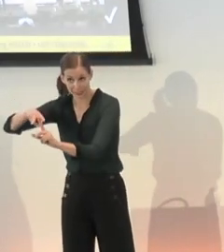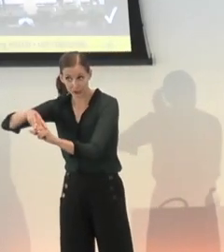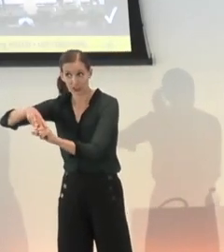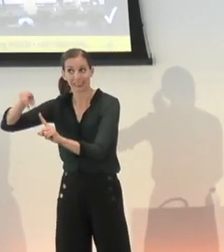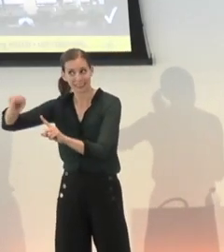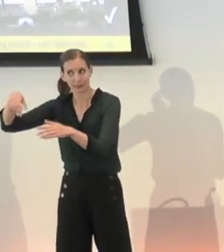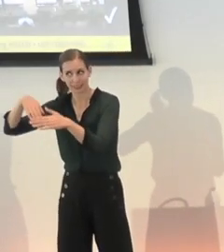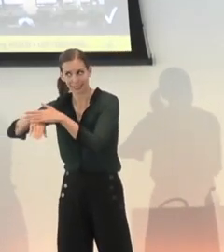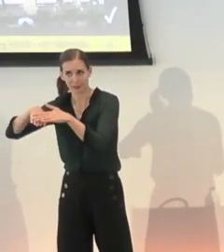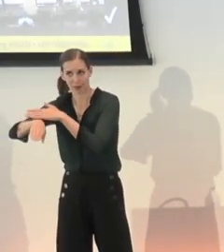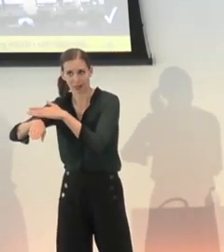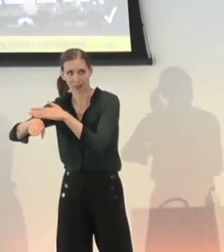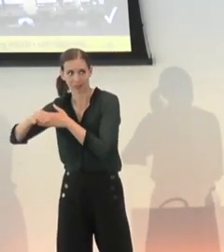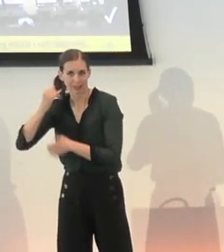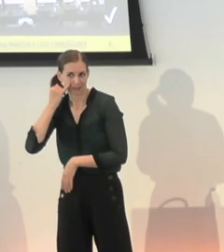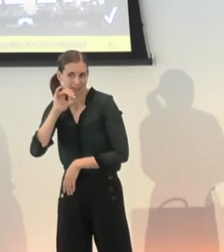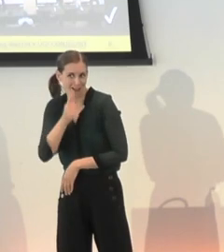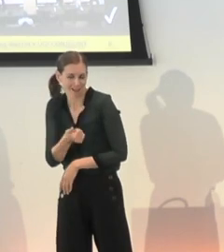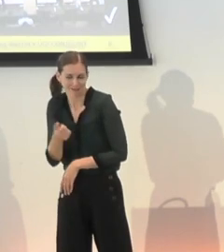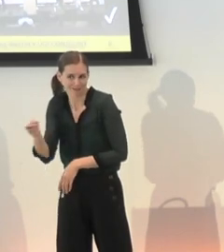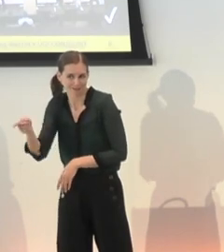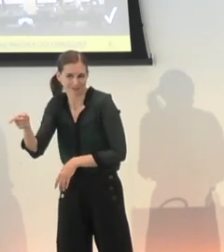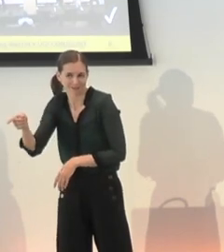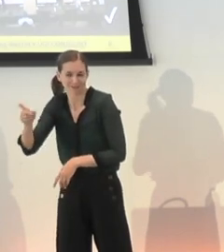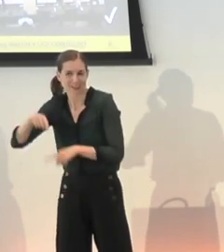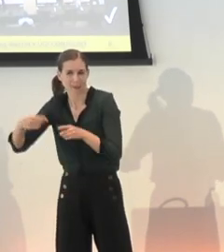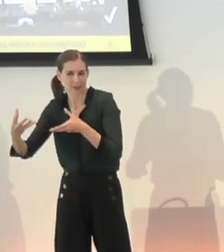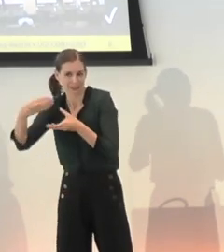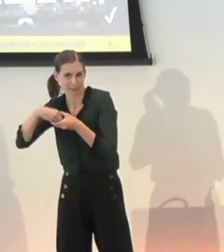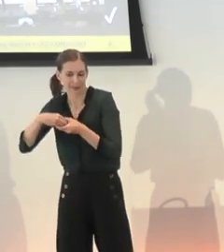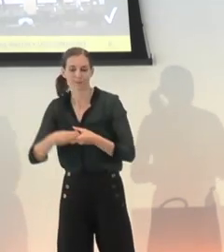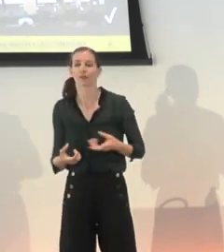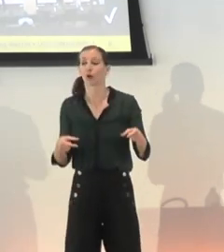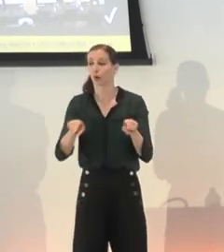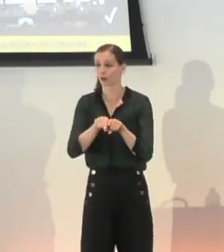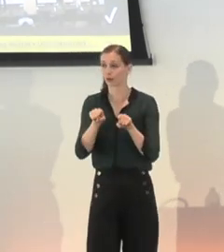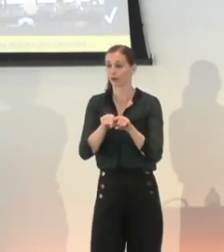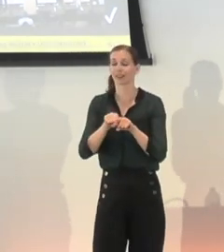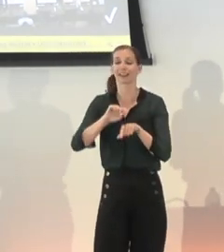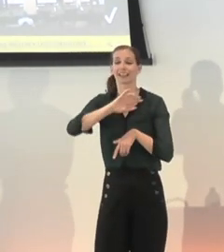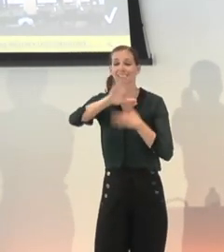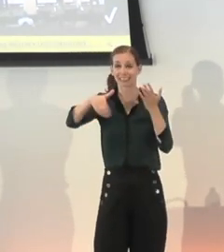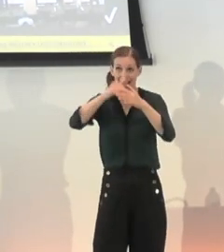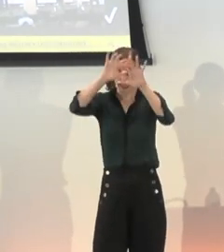Something not as obvious is the entire VERA system needs to be accessible. They need to the able to